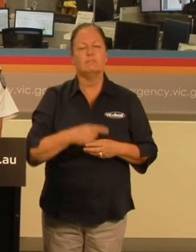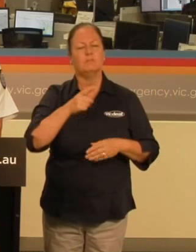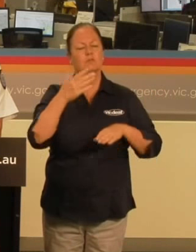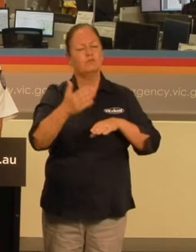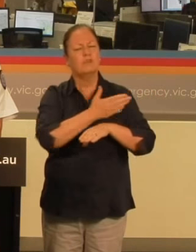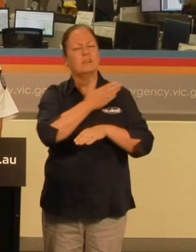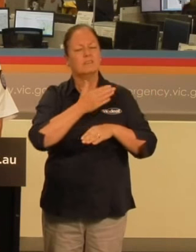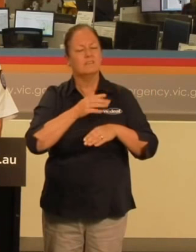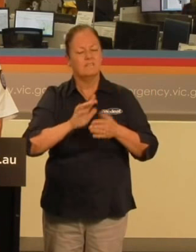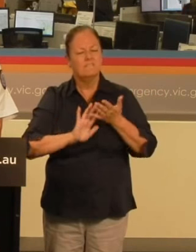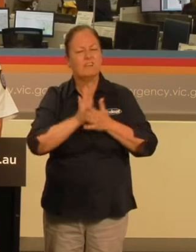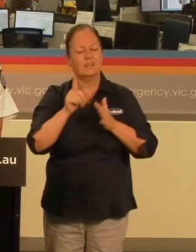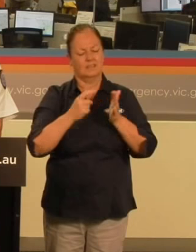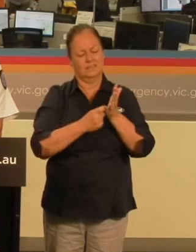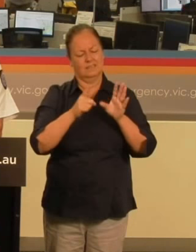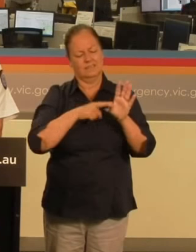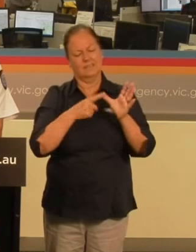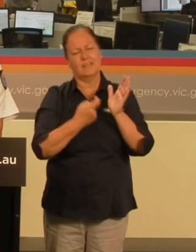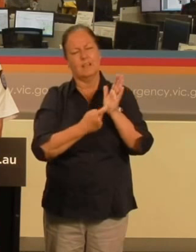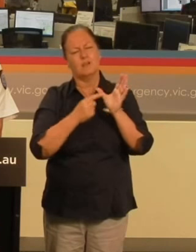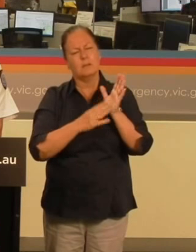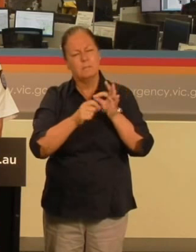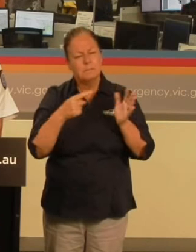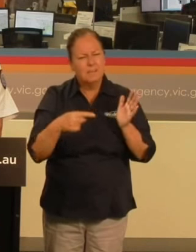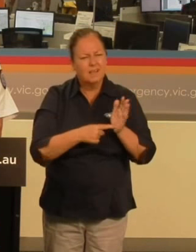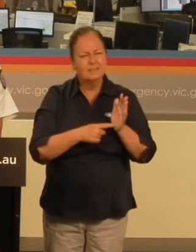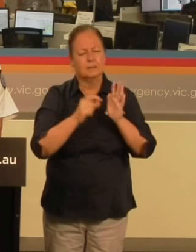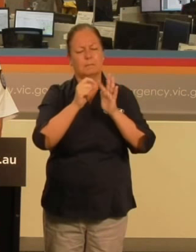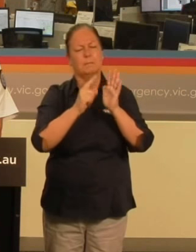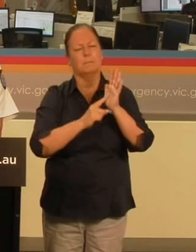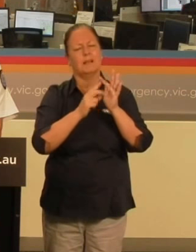Plenty Gorge they're not far apart from each other around the same time so we'll